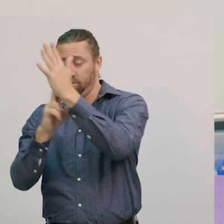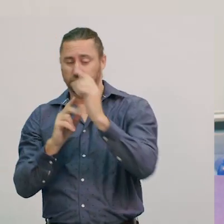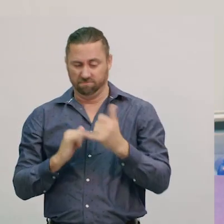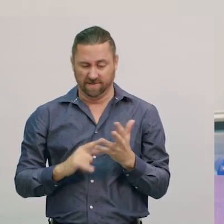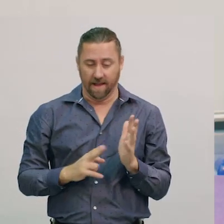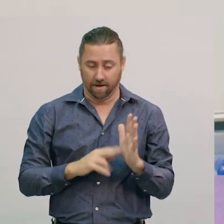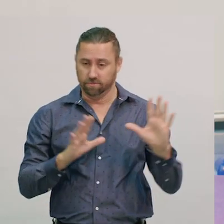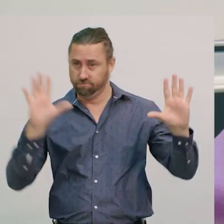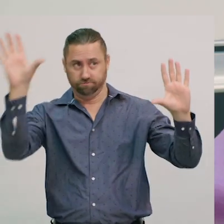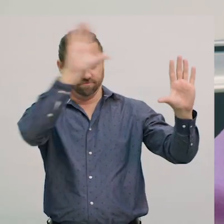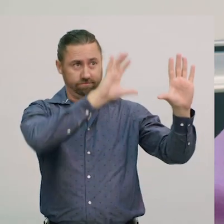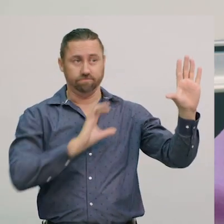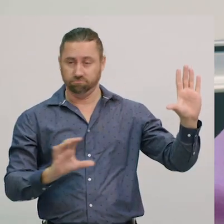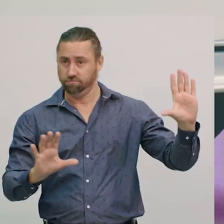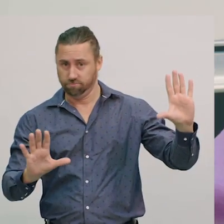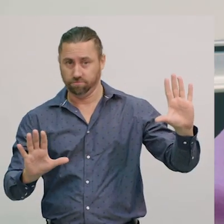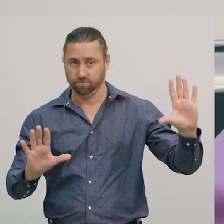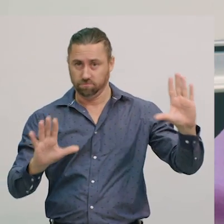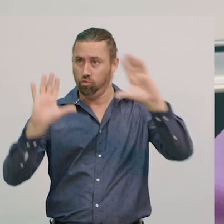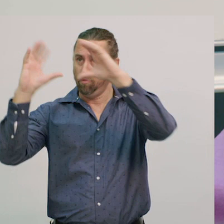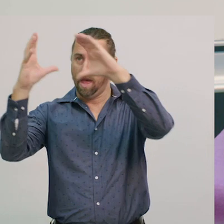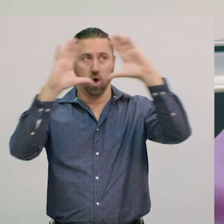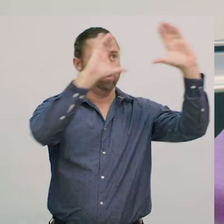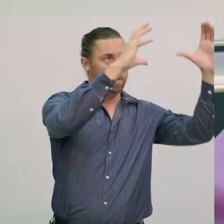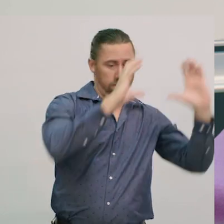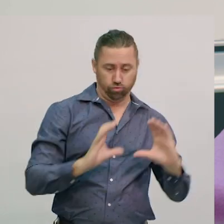And in Science, we’ll explore the solar system and discover some fascinating facts,